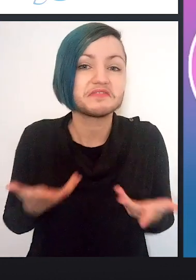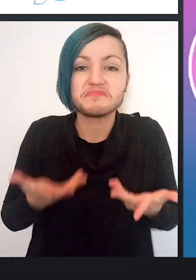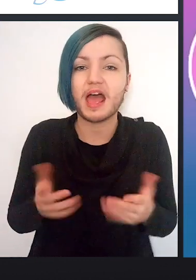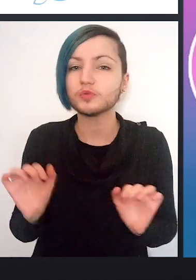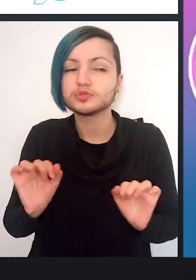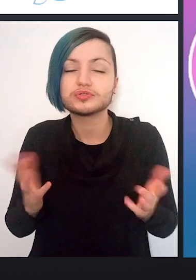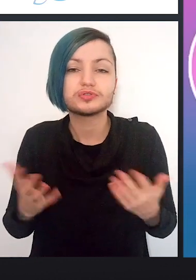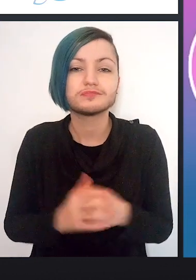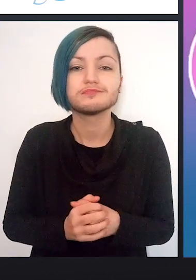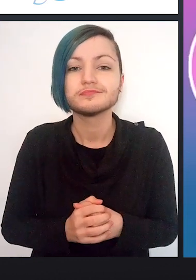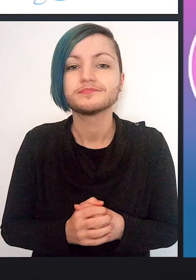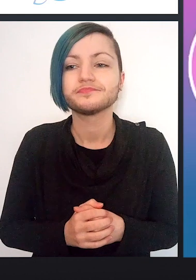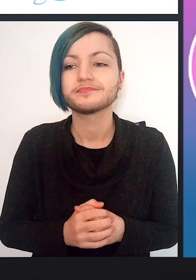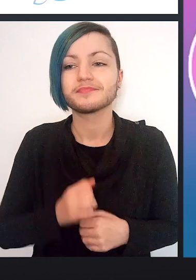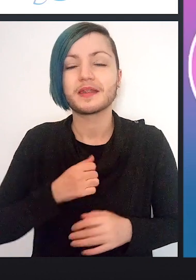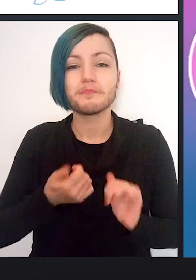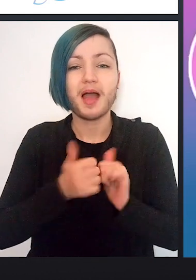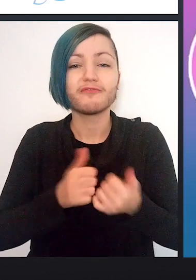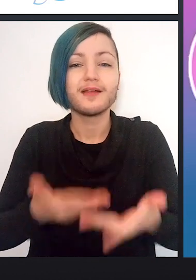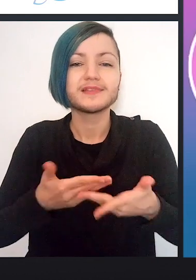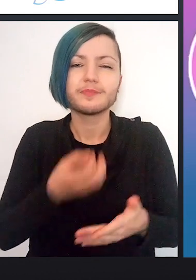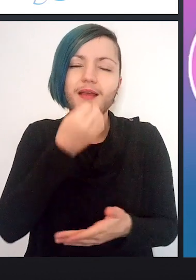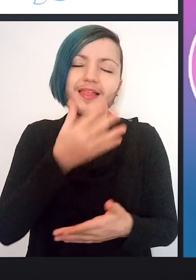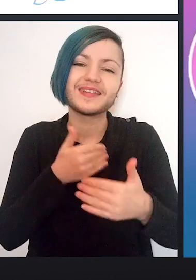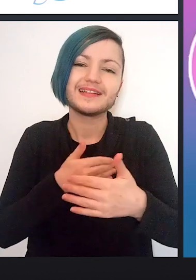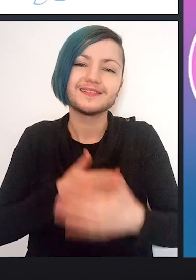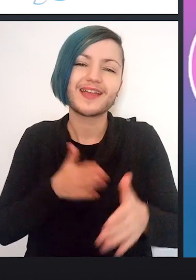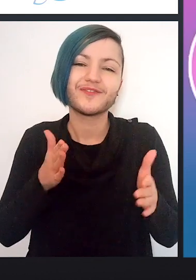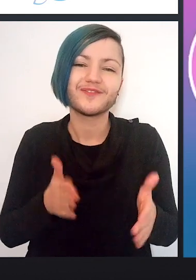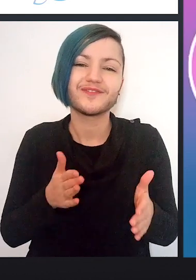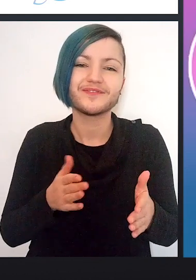And one of my friends gave me a lovely gift to take to the hospital.